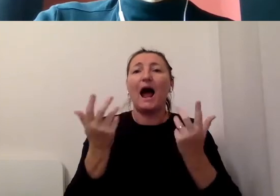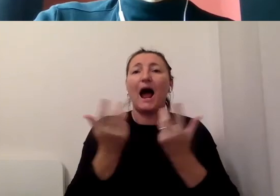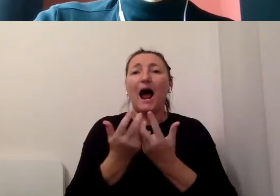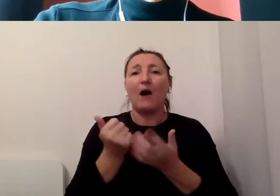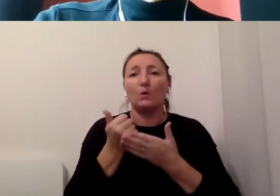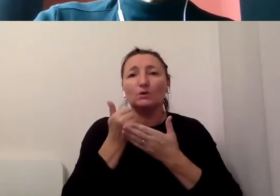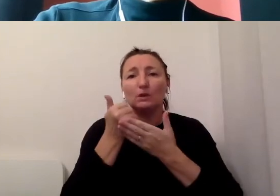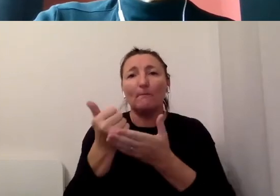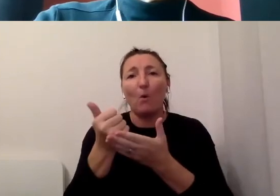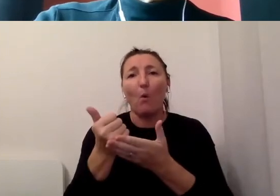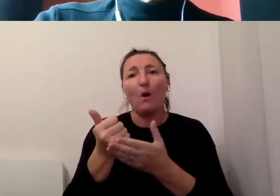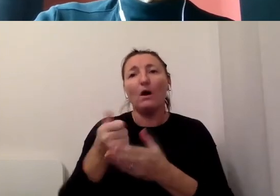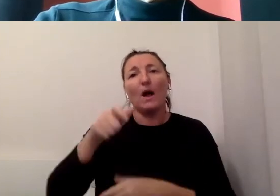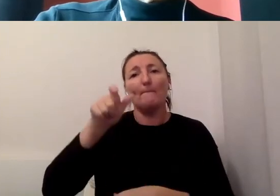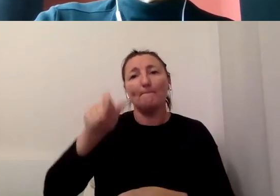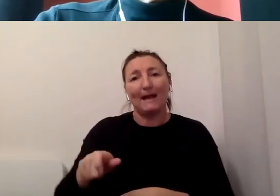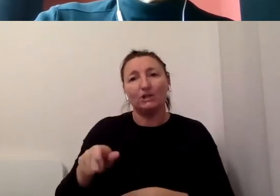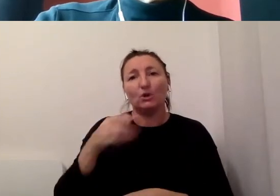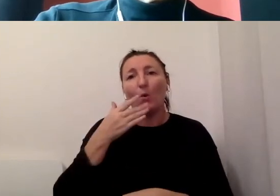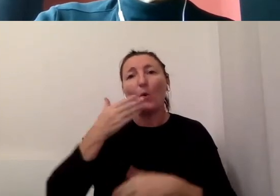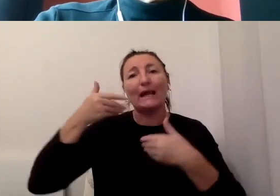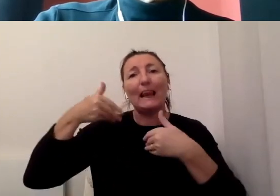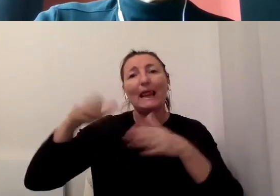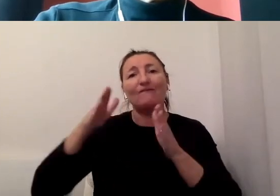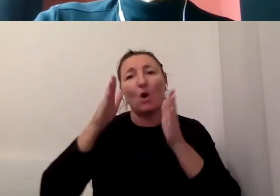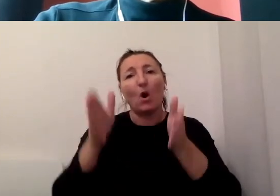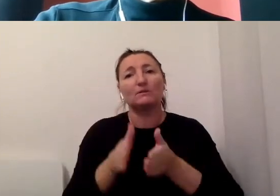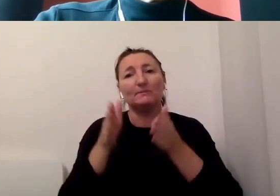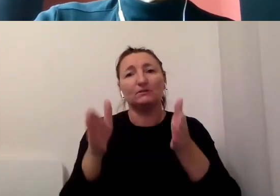hospital at, you know, at the moment of, well prior to the lockdown, and I'm sure